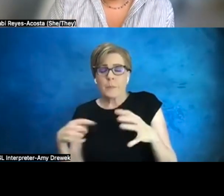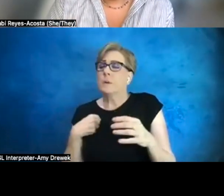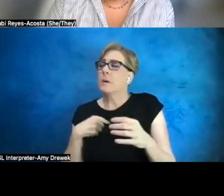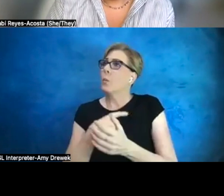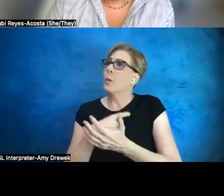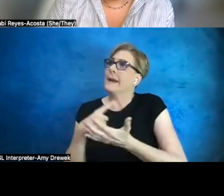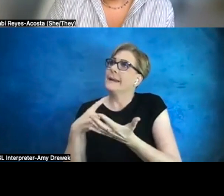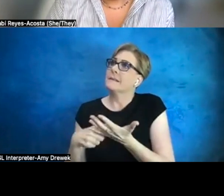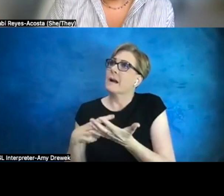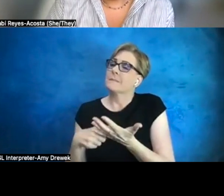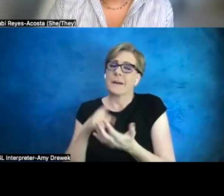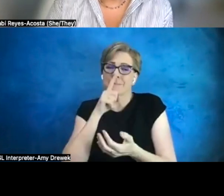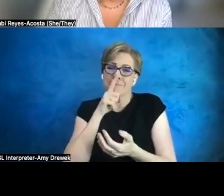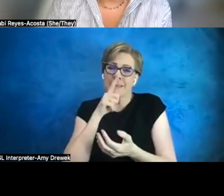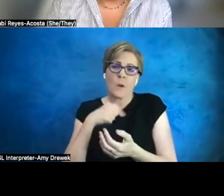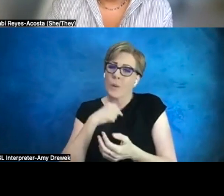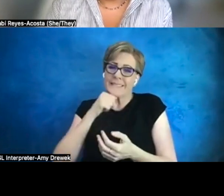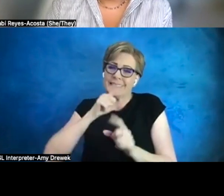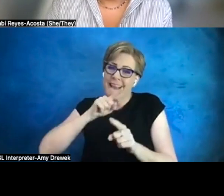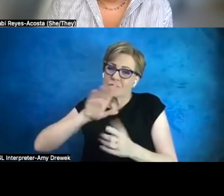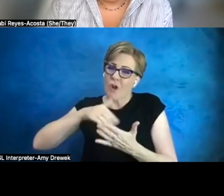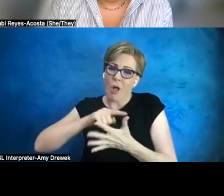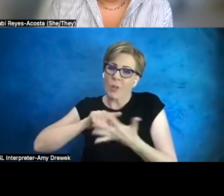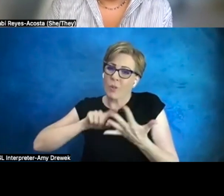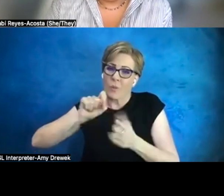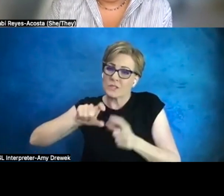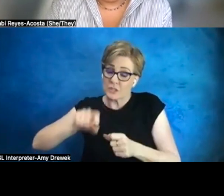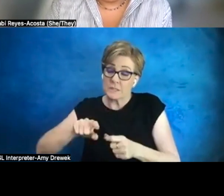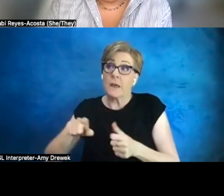didn't get through all the questions, but for the first few, we were speaking about different ways